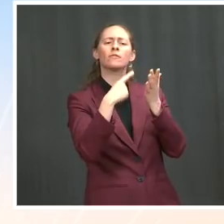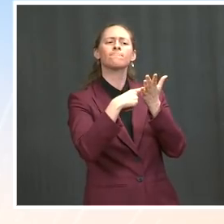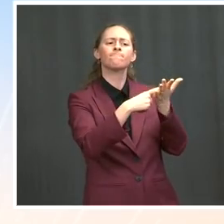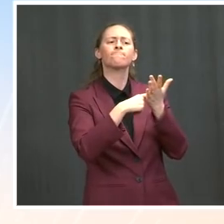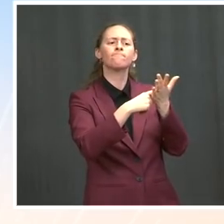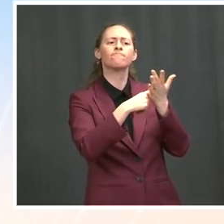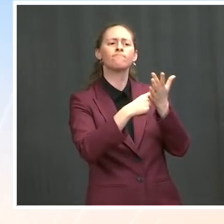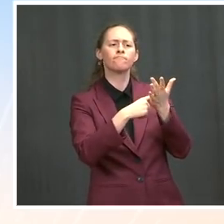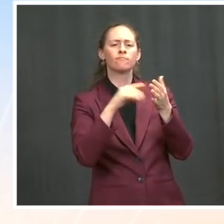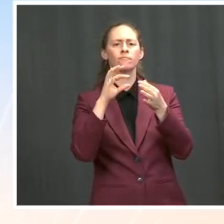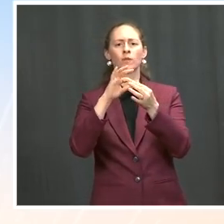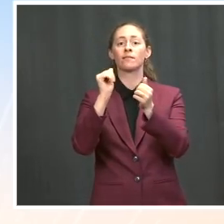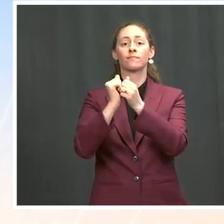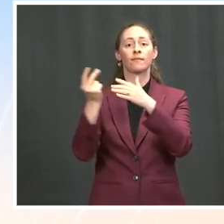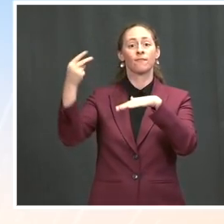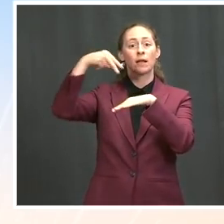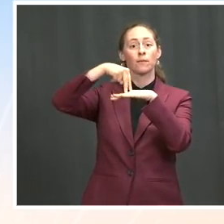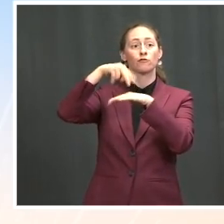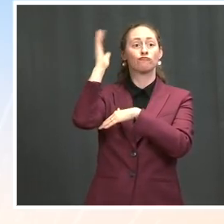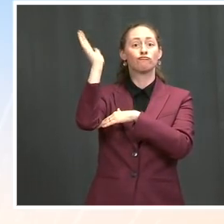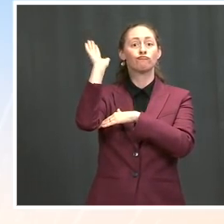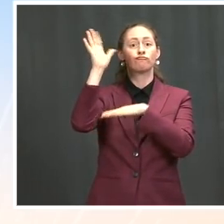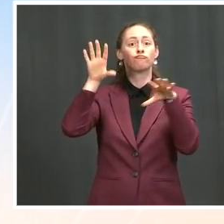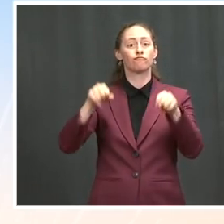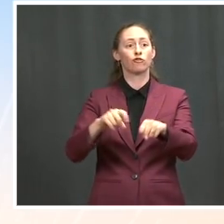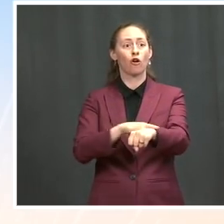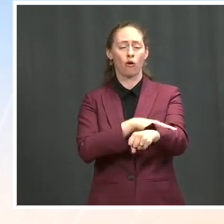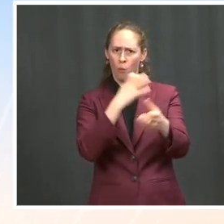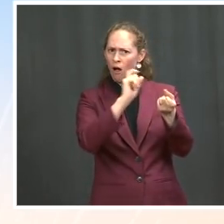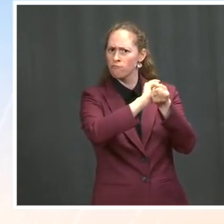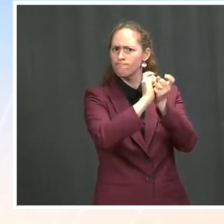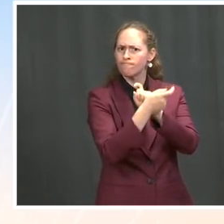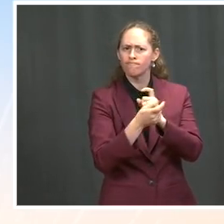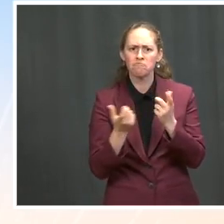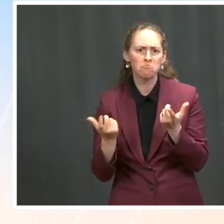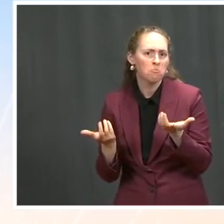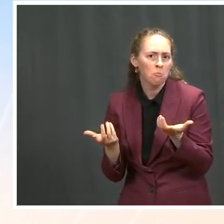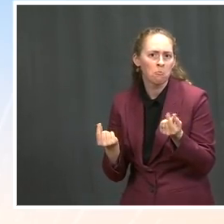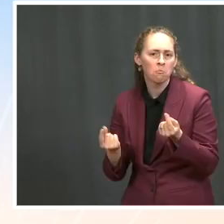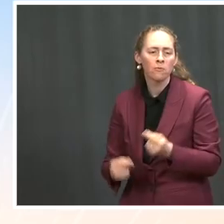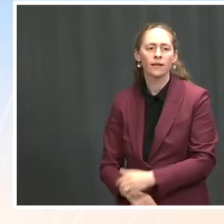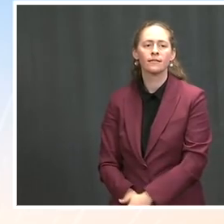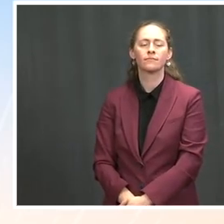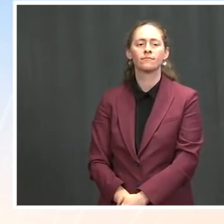Ms. Psaki: Well, first, let me just give you a sense of how we see this and how the President sees it: It's a step forward.